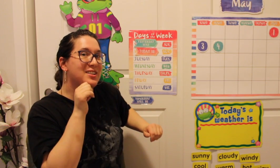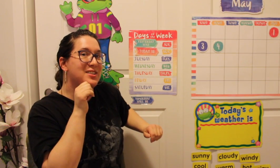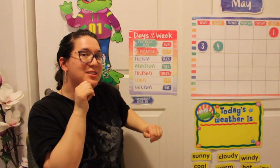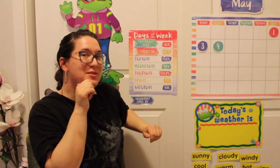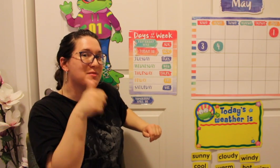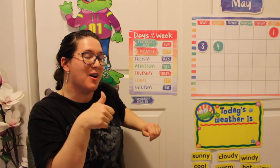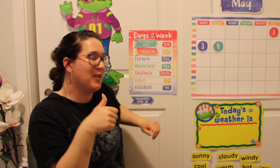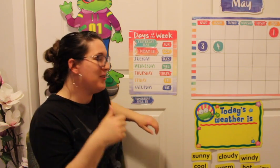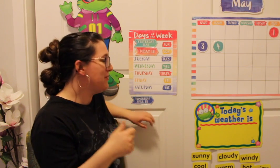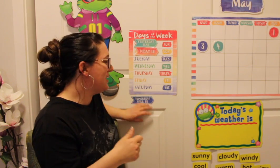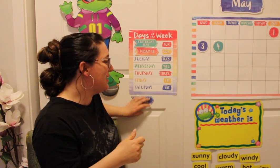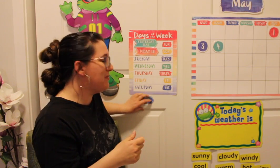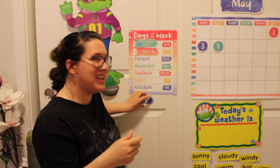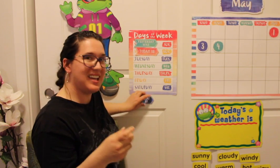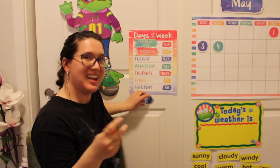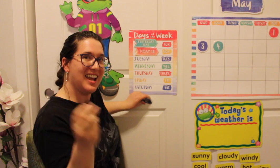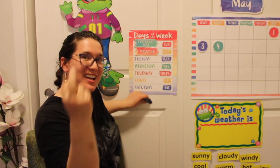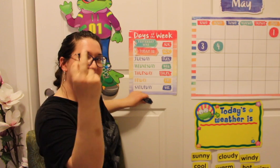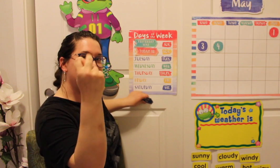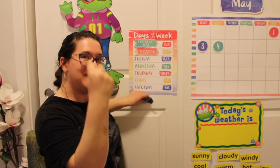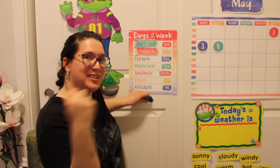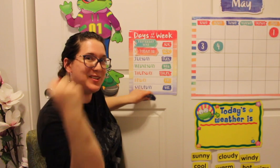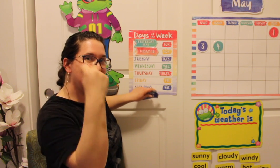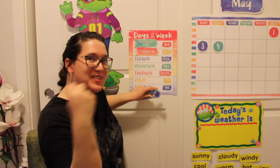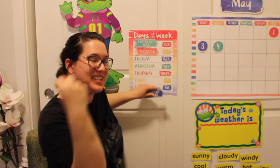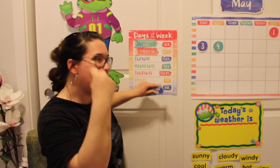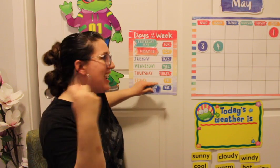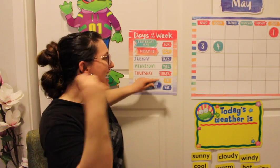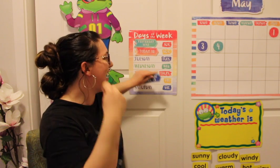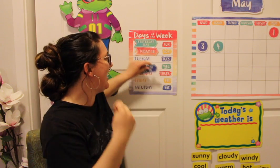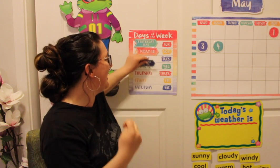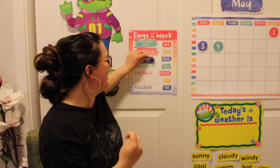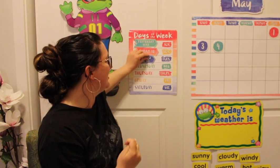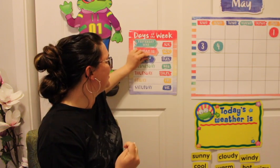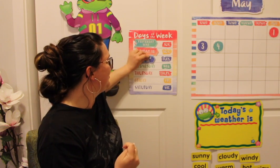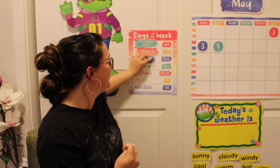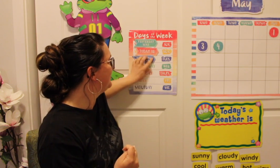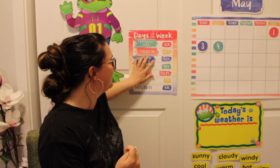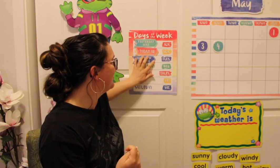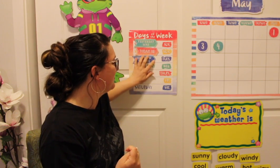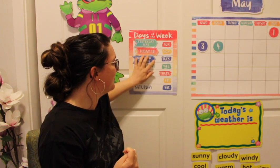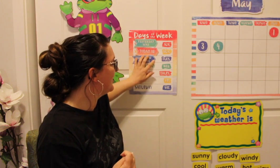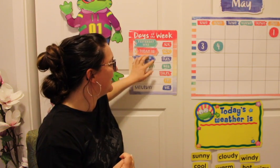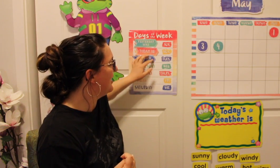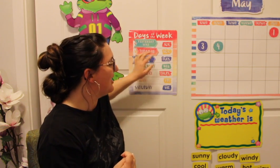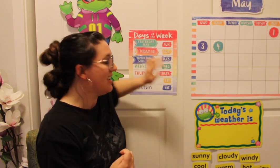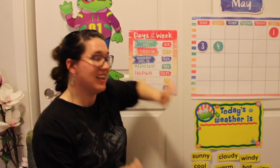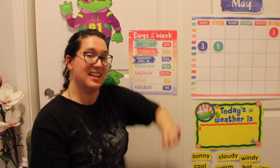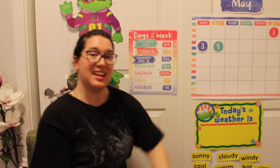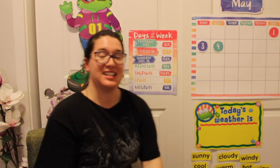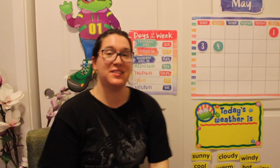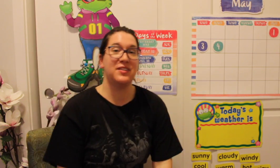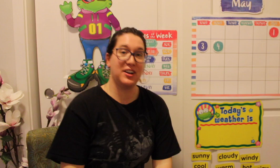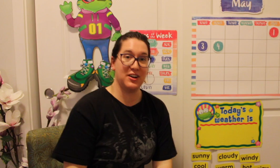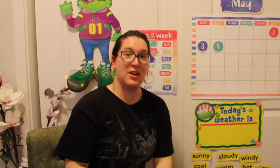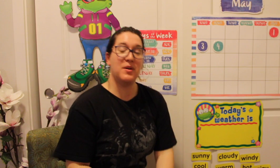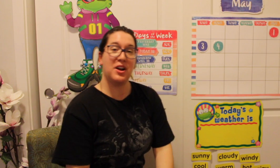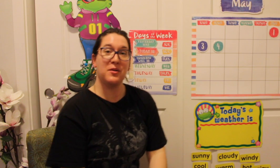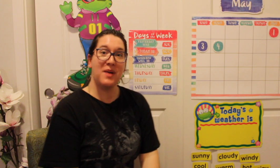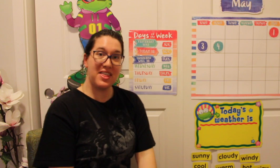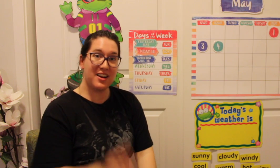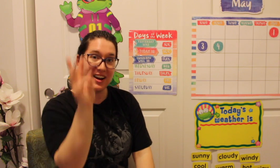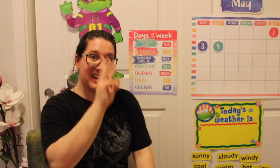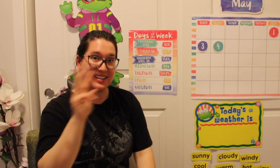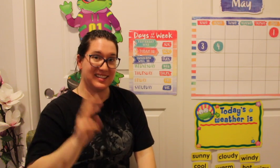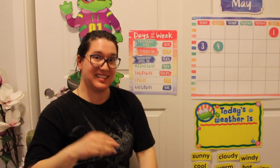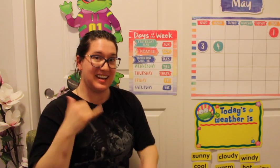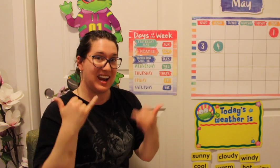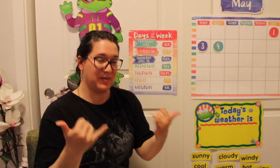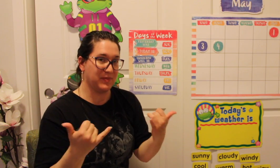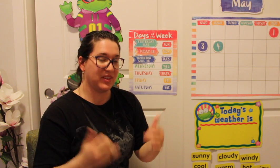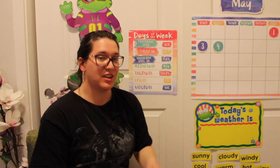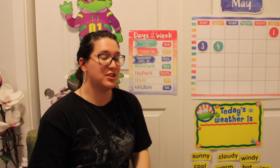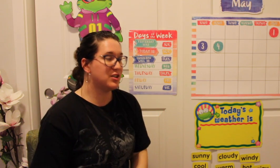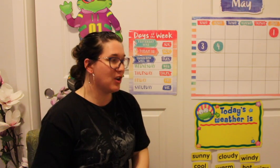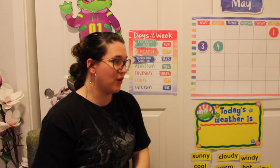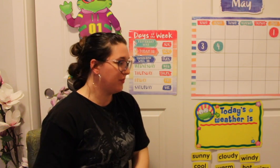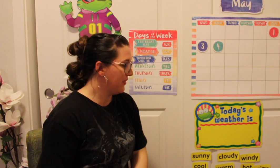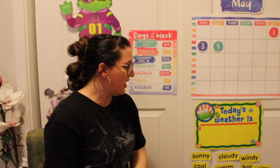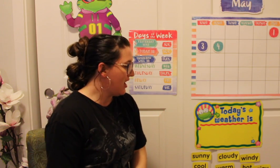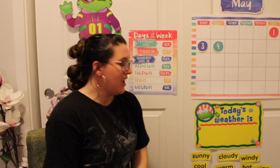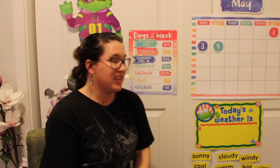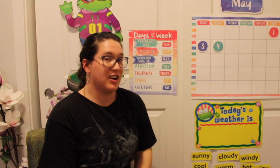tomorrow will be Tuesday let's figure out what our weather is today so there